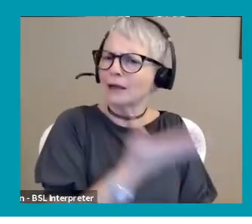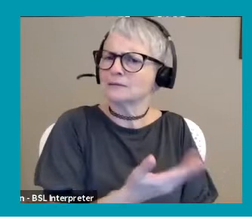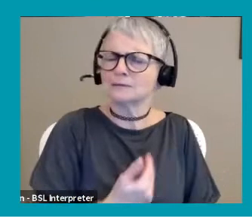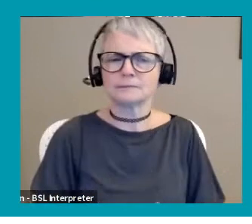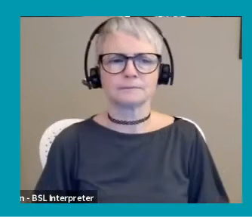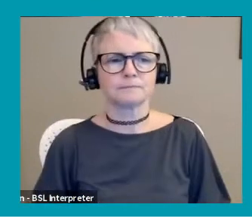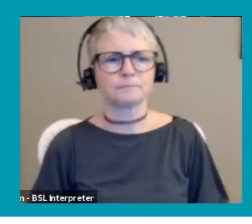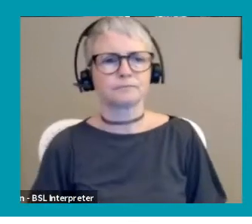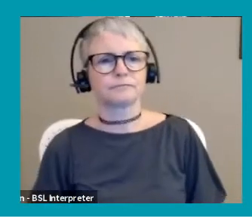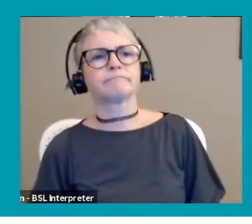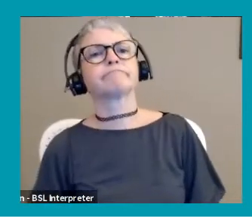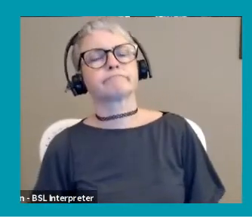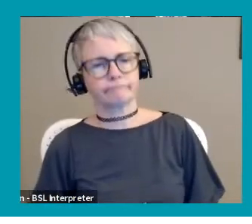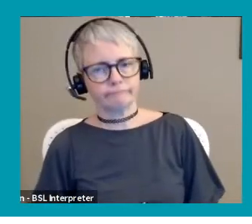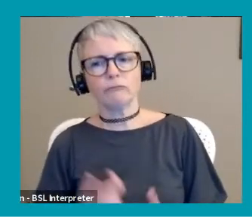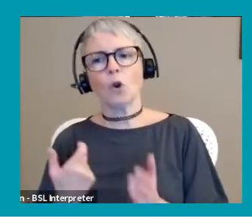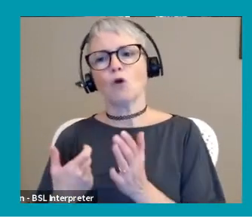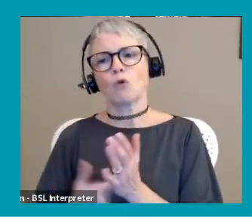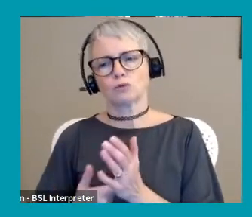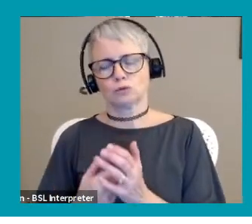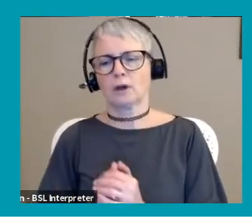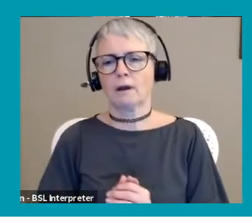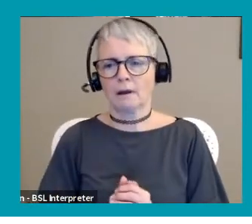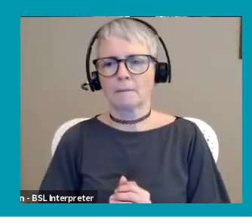So this slide says employee experience and stories.